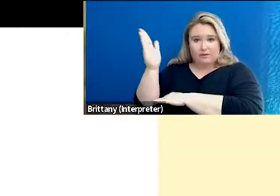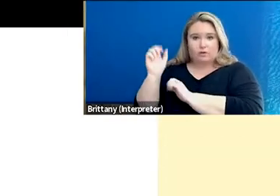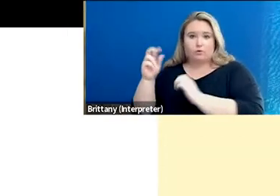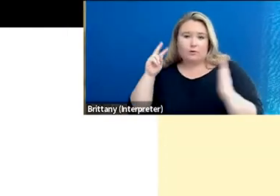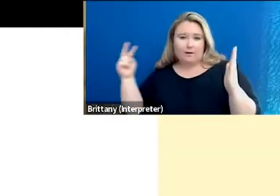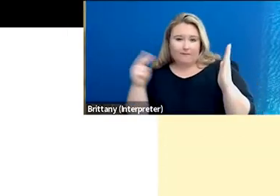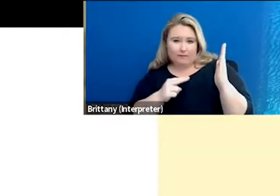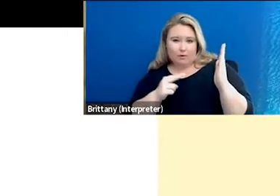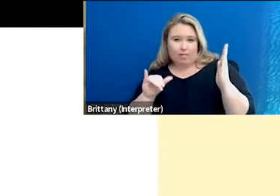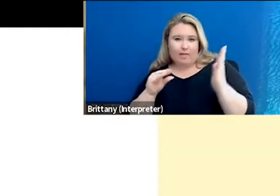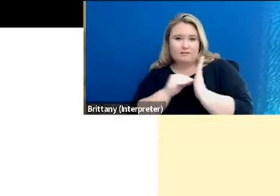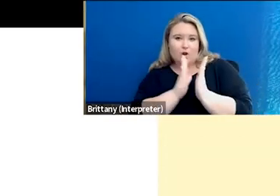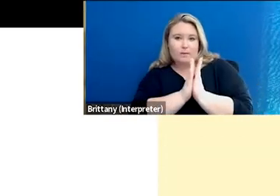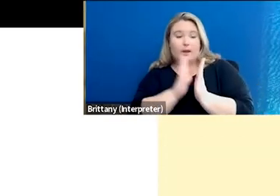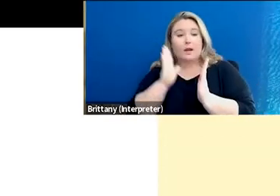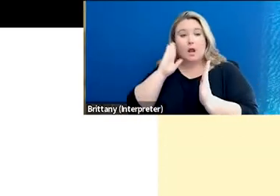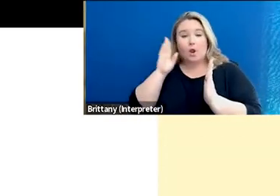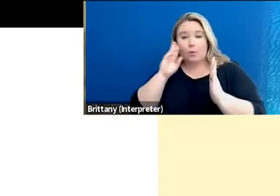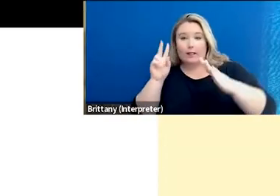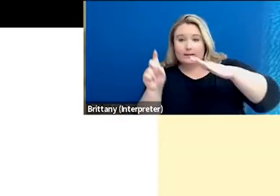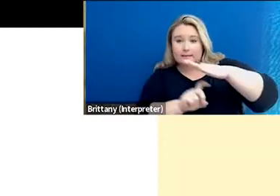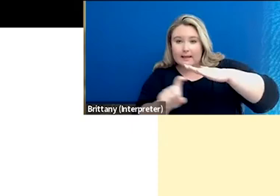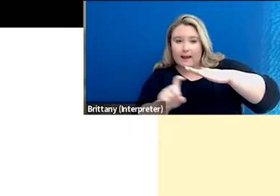It actually scans the housing policies